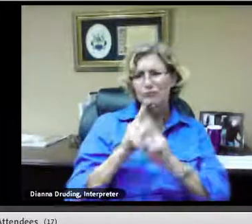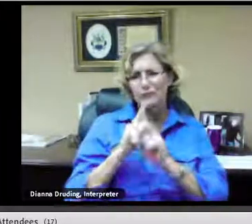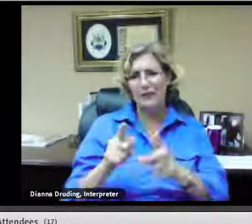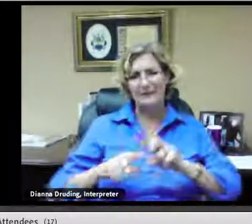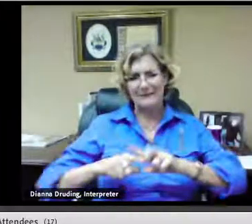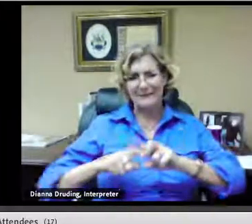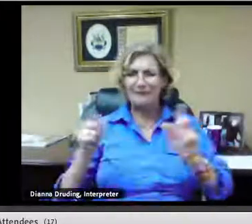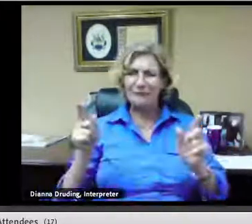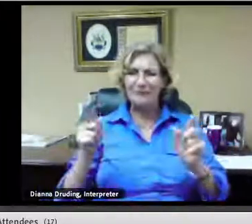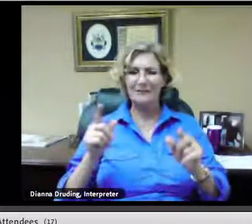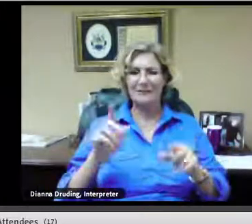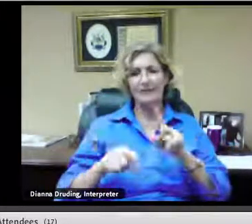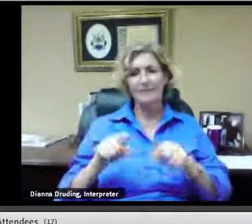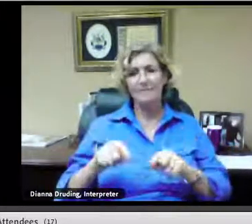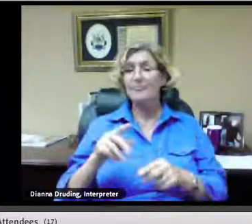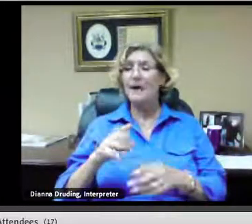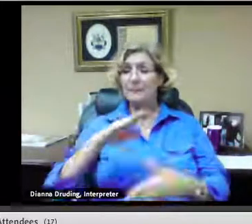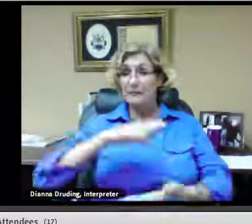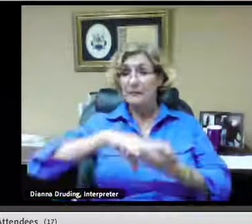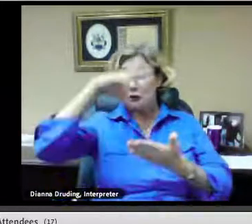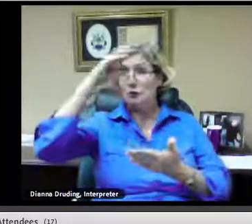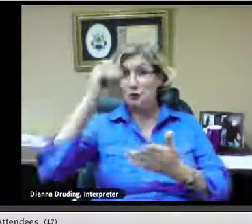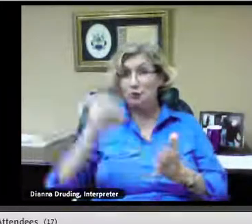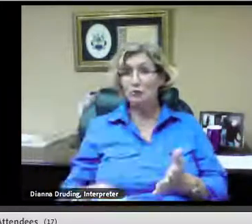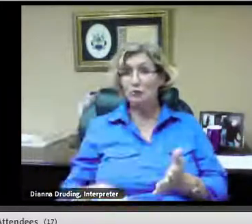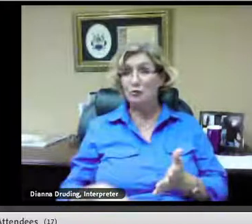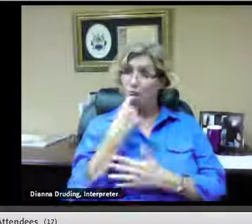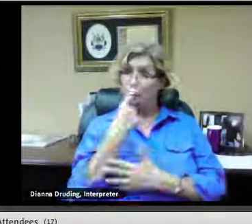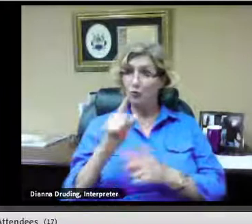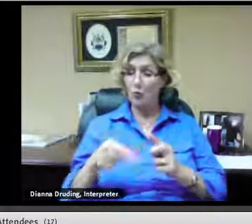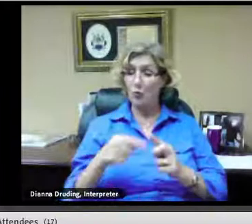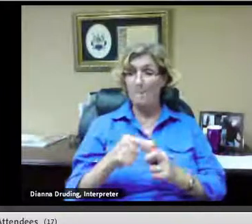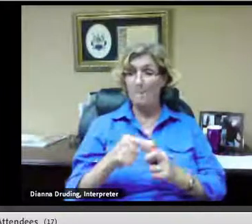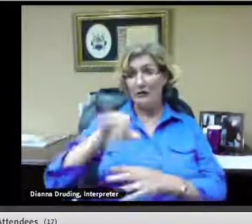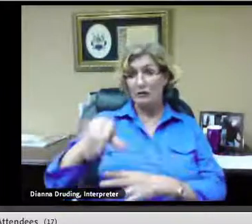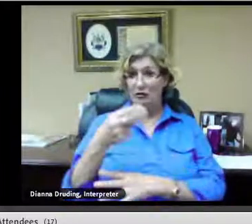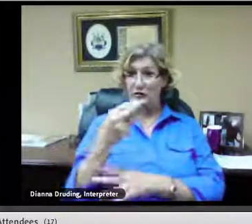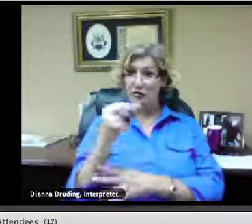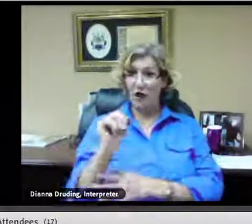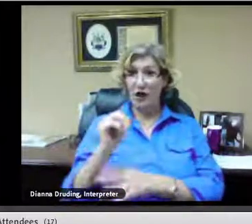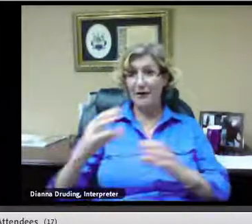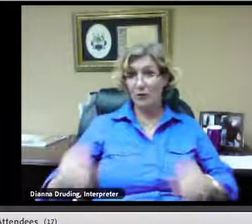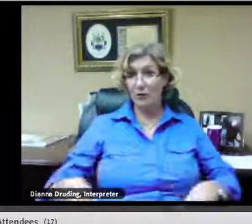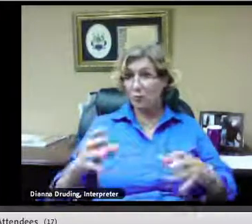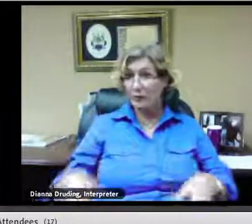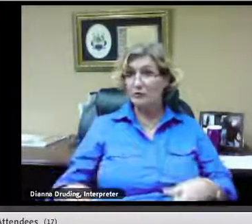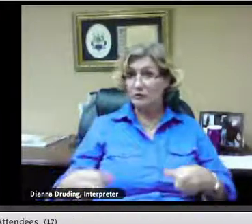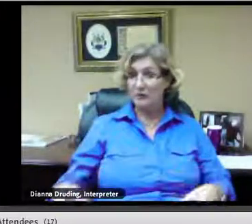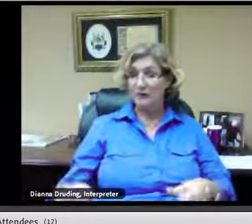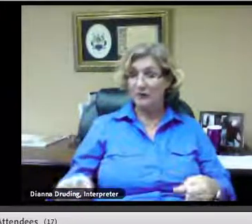all of his presentations with the fact that, "Do not base your assumptions on cerebral palsy by me,"